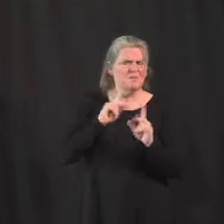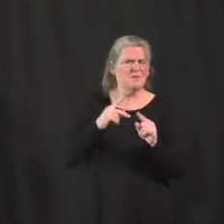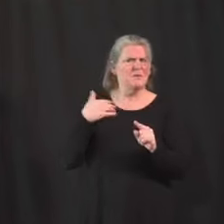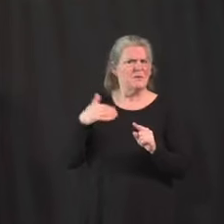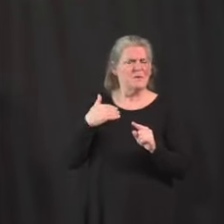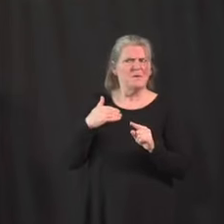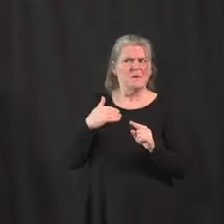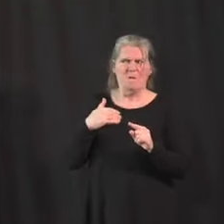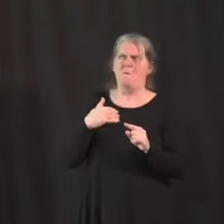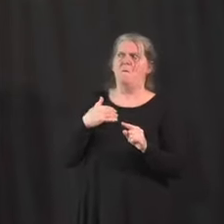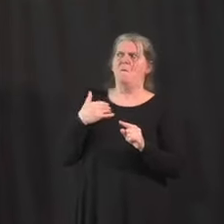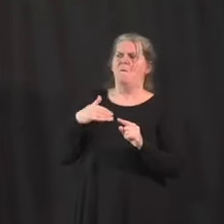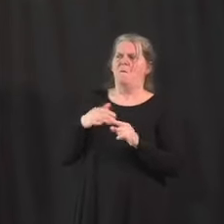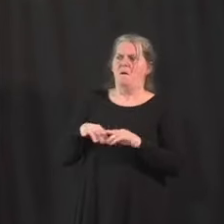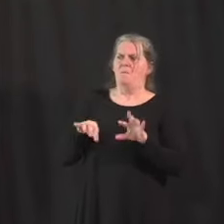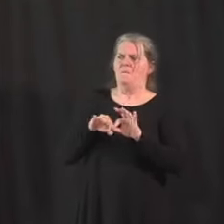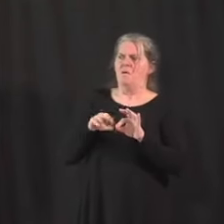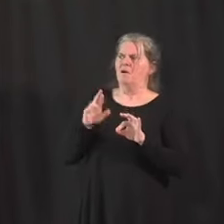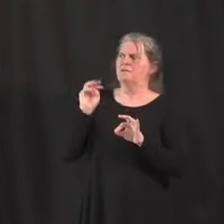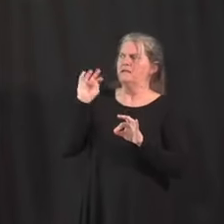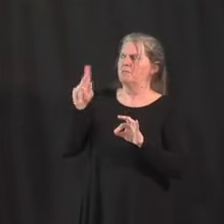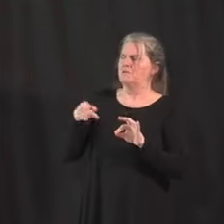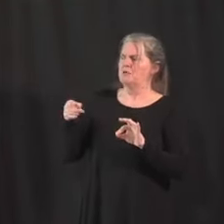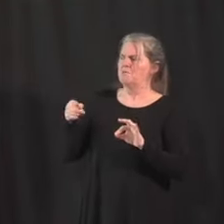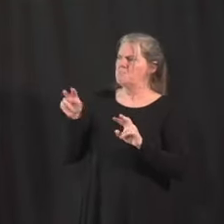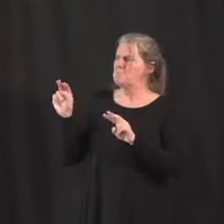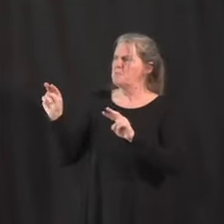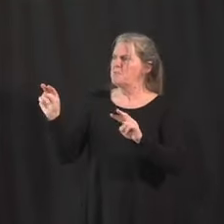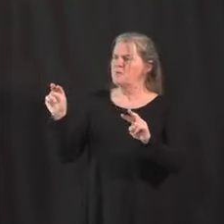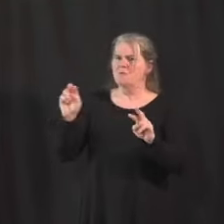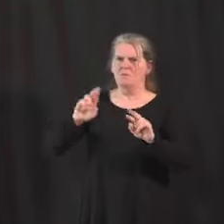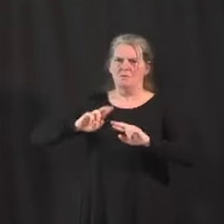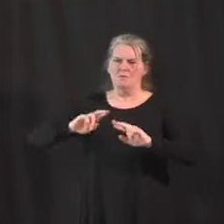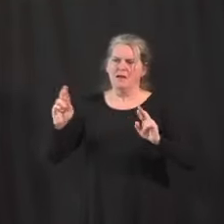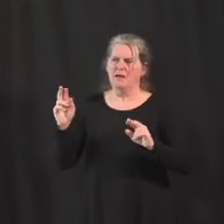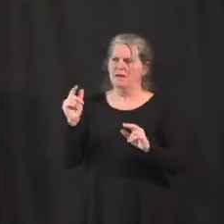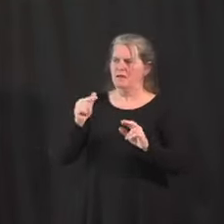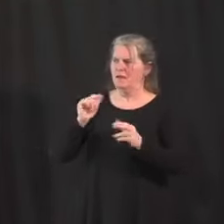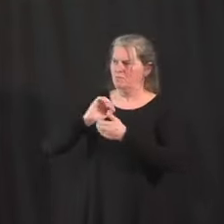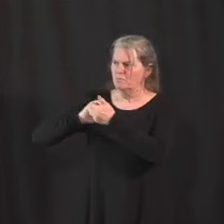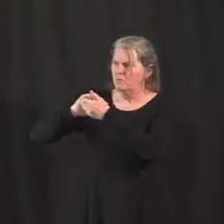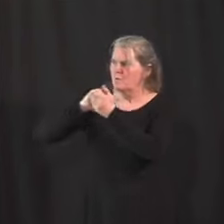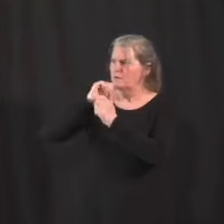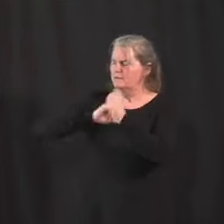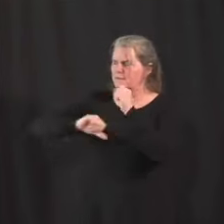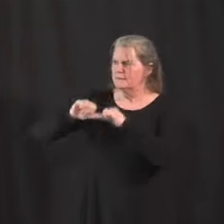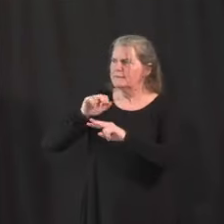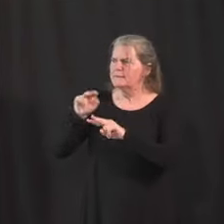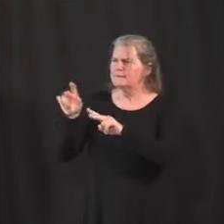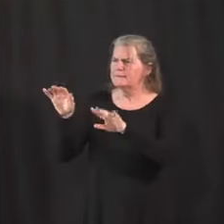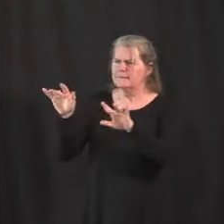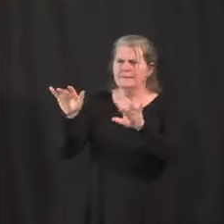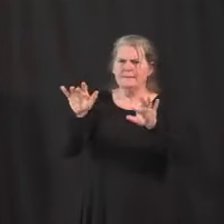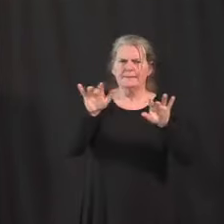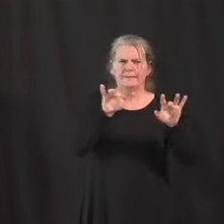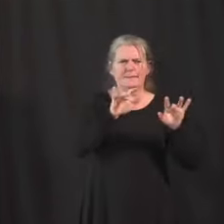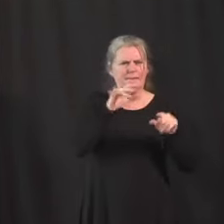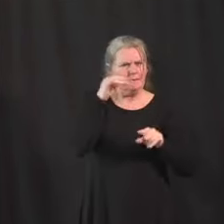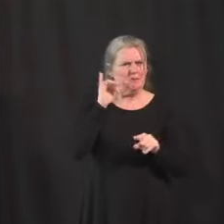RCMP AND OUR GOVERNMENT WORKING TOGETHER IN THAT CAPACITY, WHAT WE'RE SEEING IS NOT ONLY